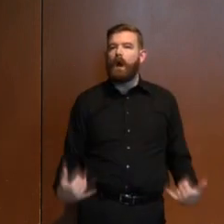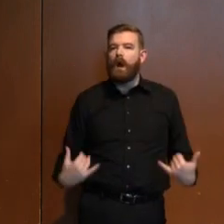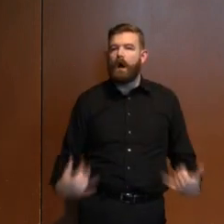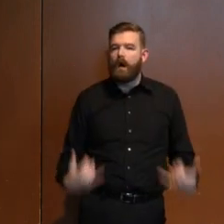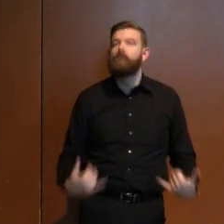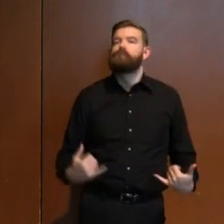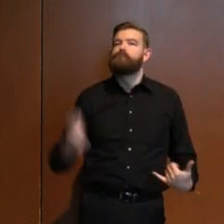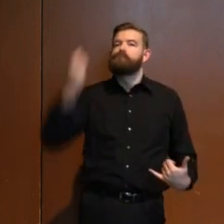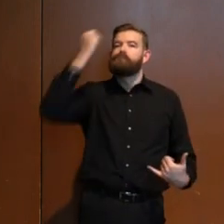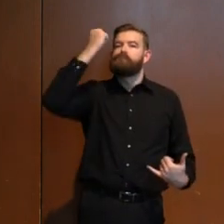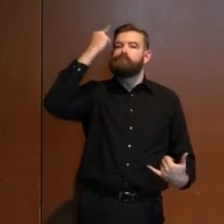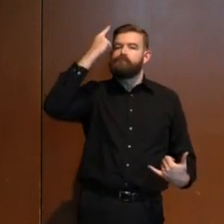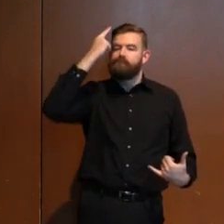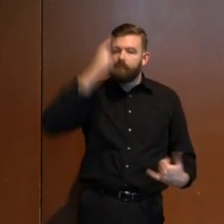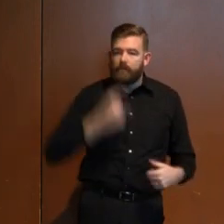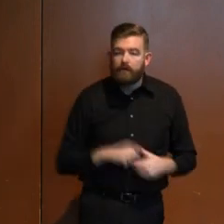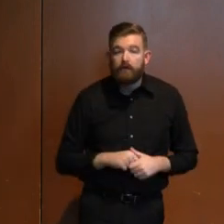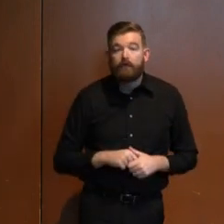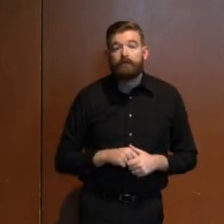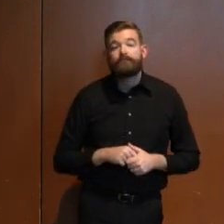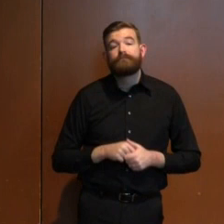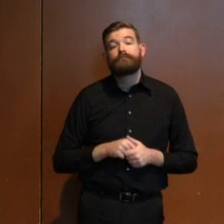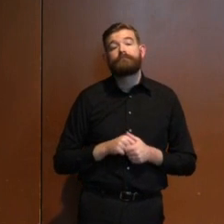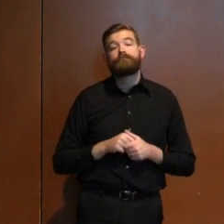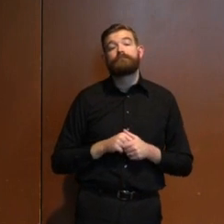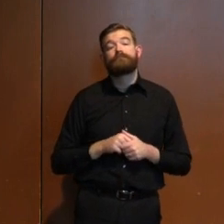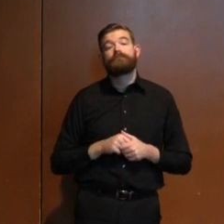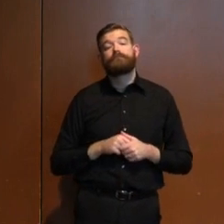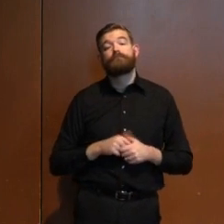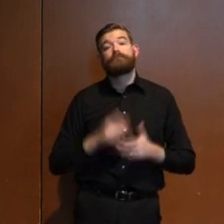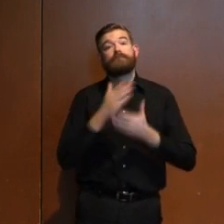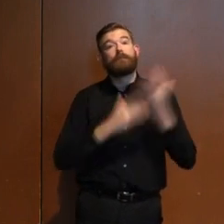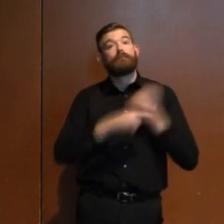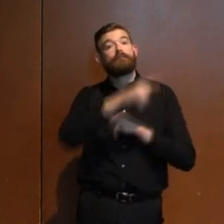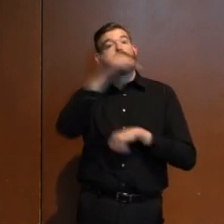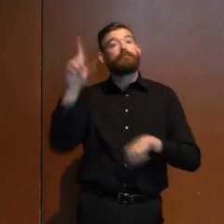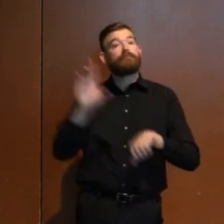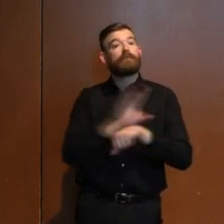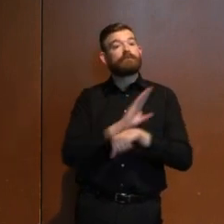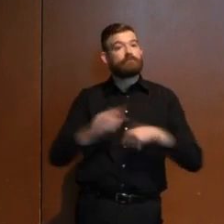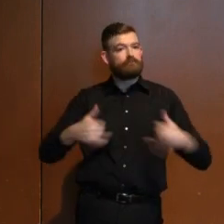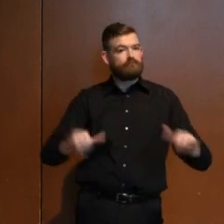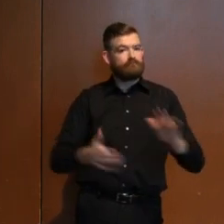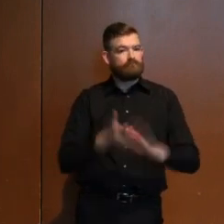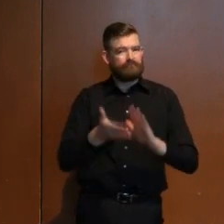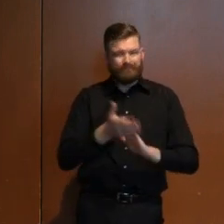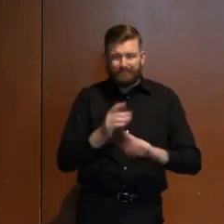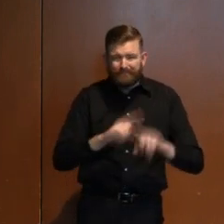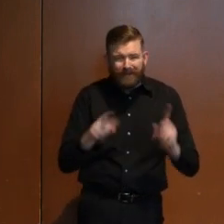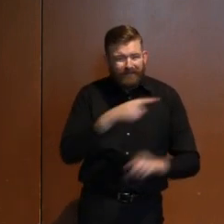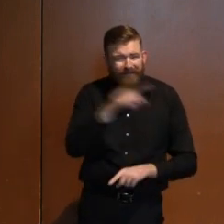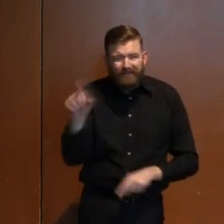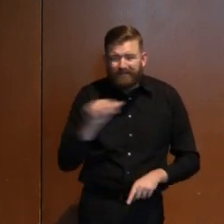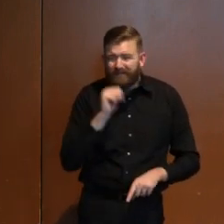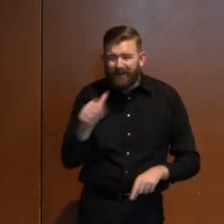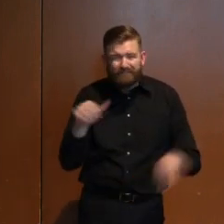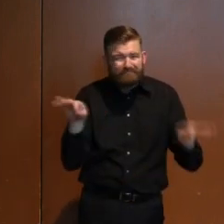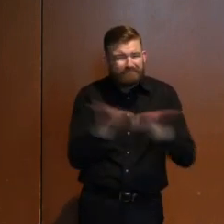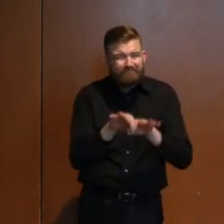ARE REMAINING OPEN IN VIOLATION OF MY ORDER FOR THEM TO CLOSE